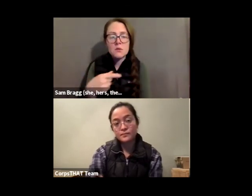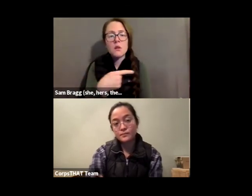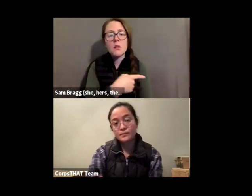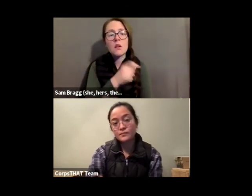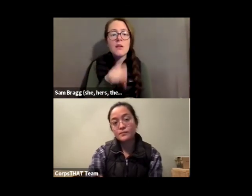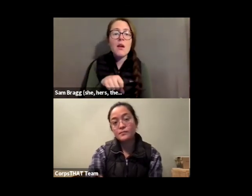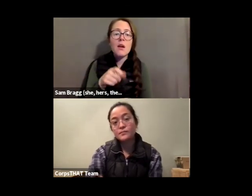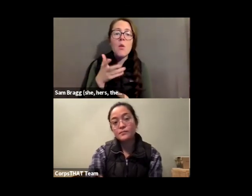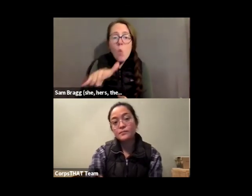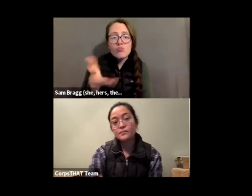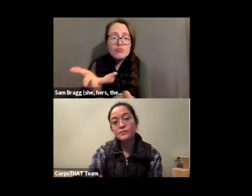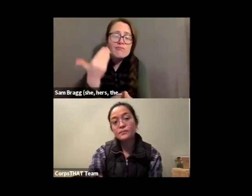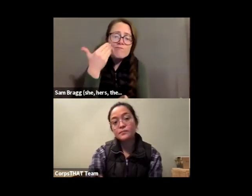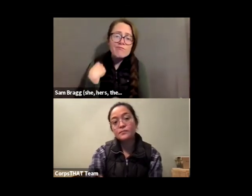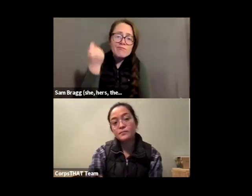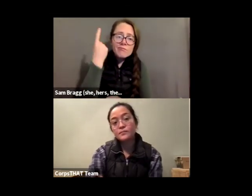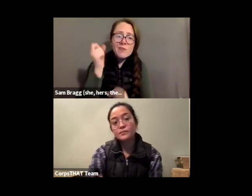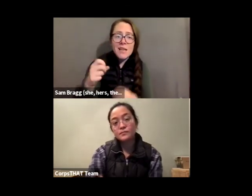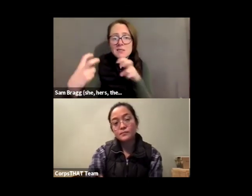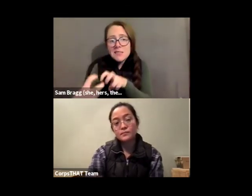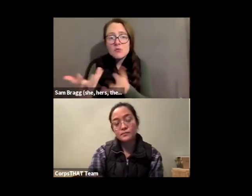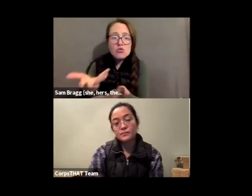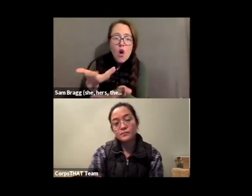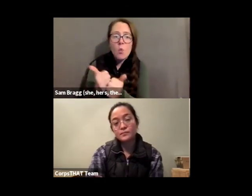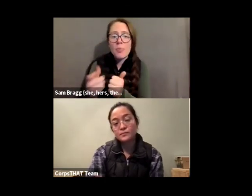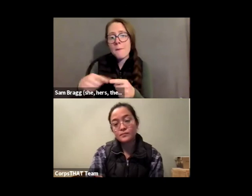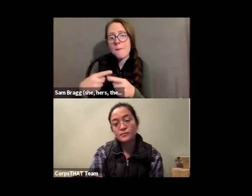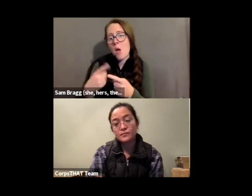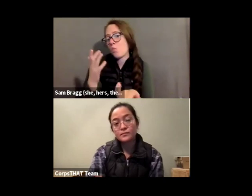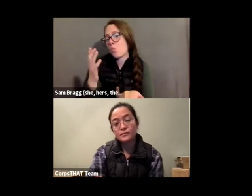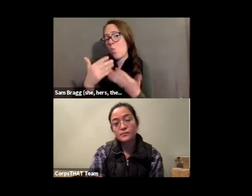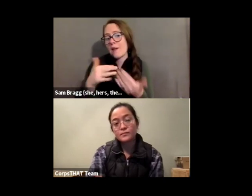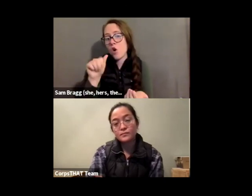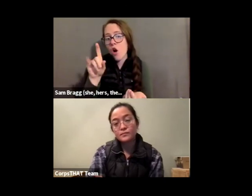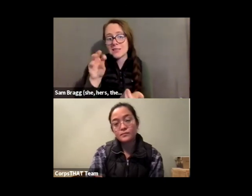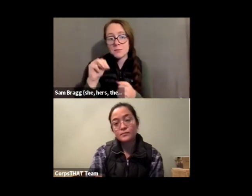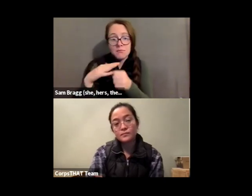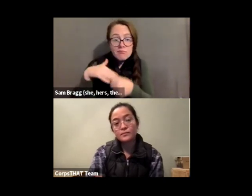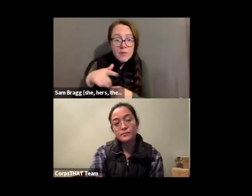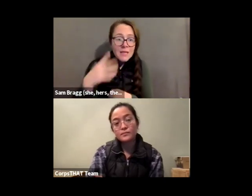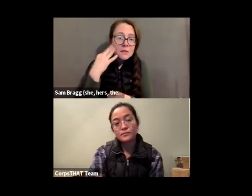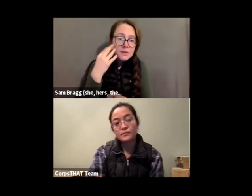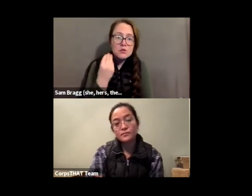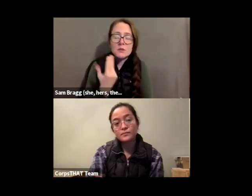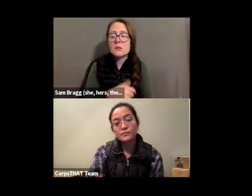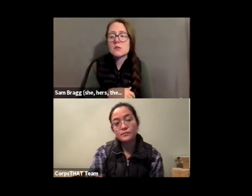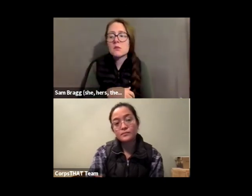understand what that has to what that involves and if there's an issue they can communicate